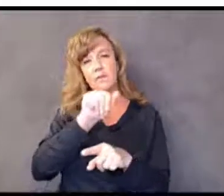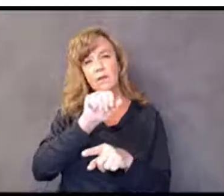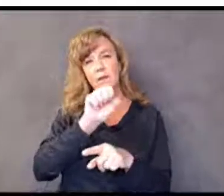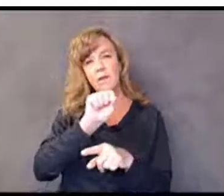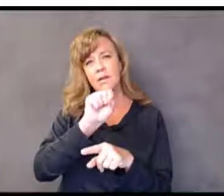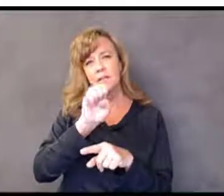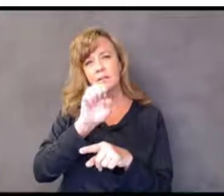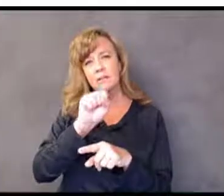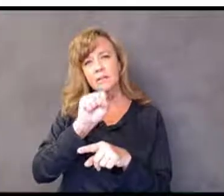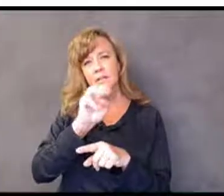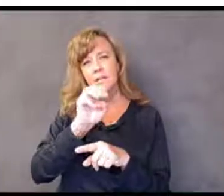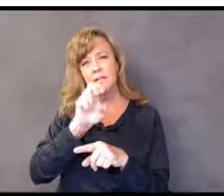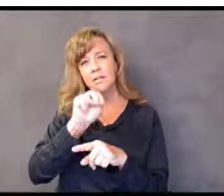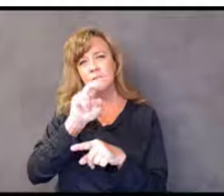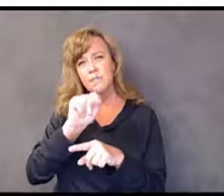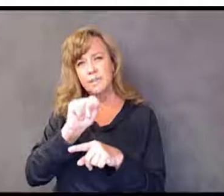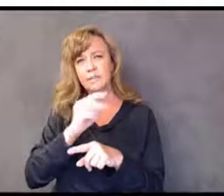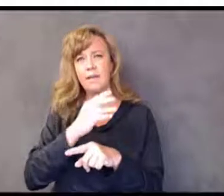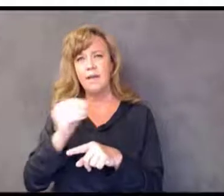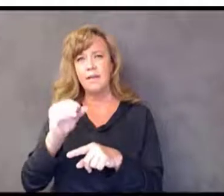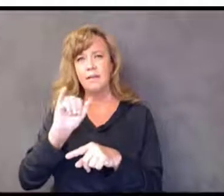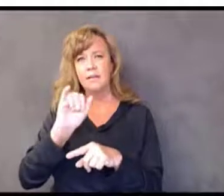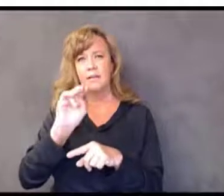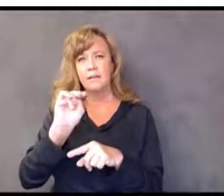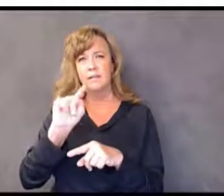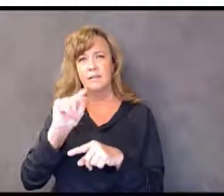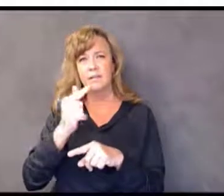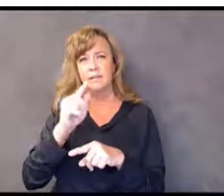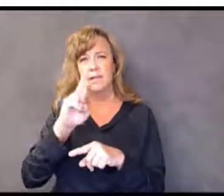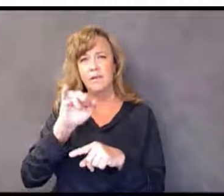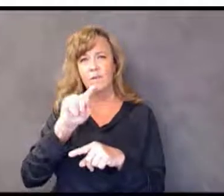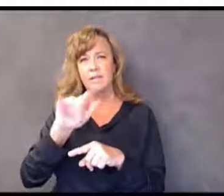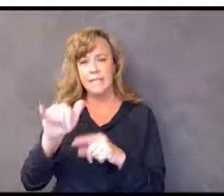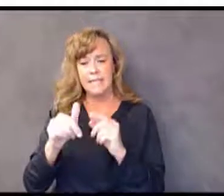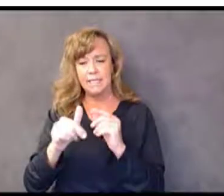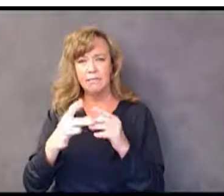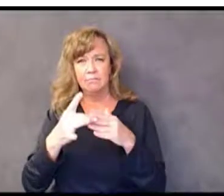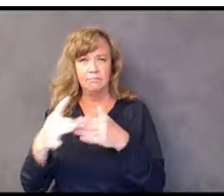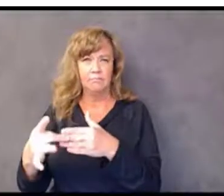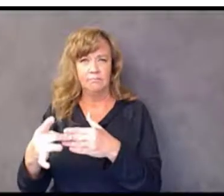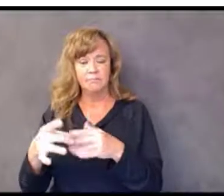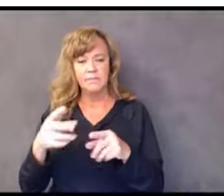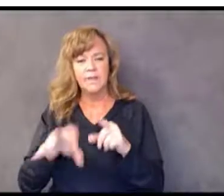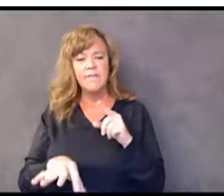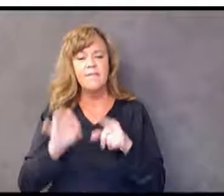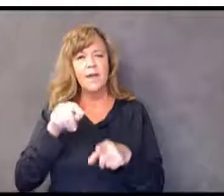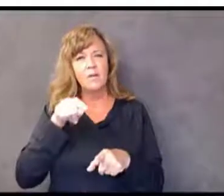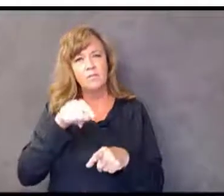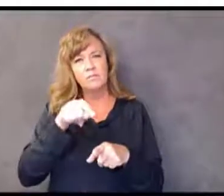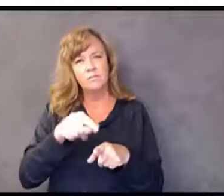available through the Assessment and Accountability online Resource Center.